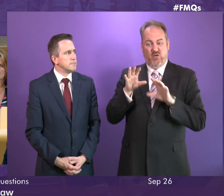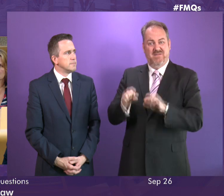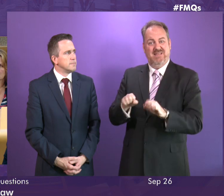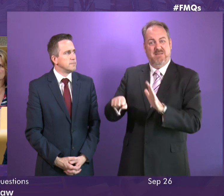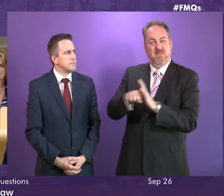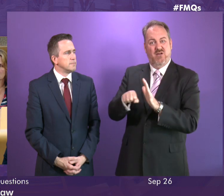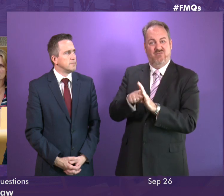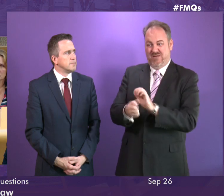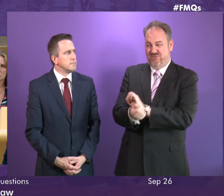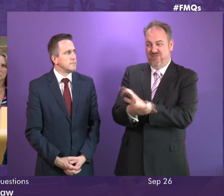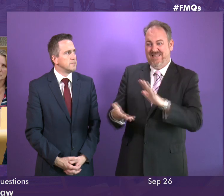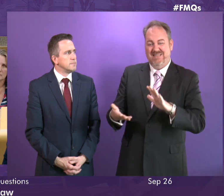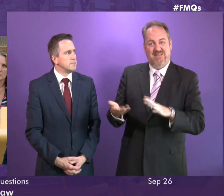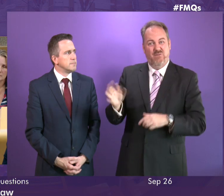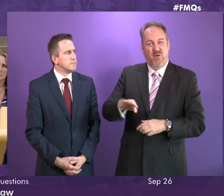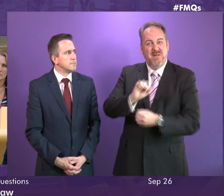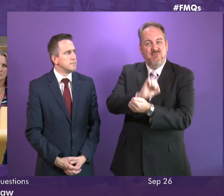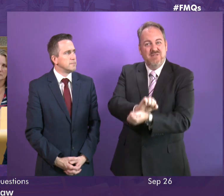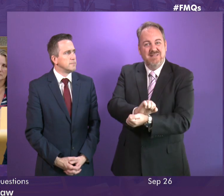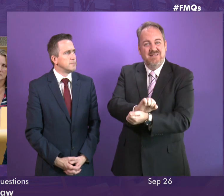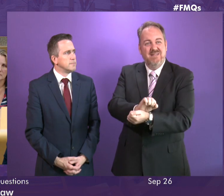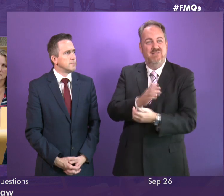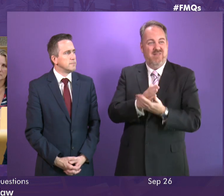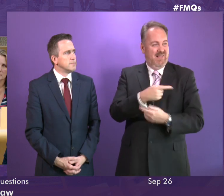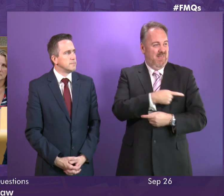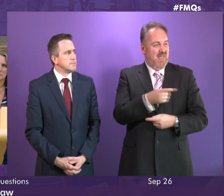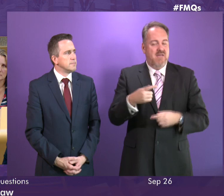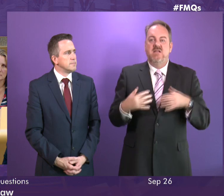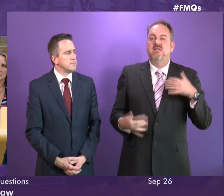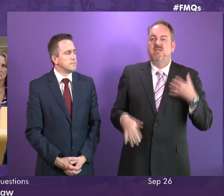“Whole life sentences give justice for victims and families who have suffered at the hands